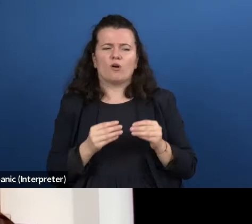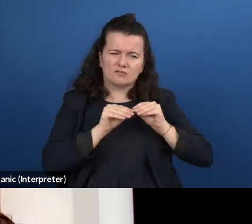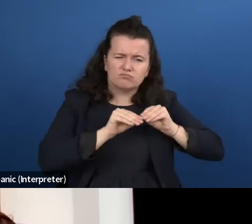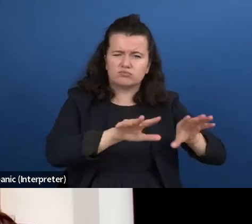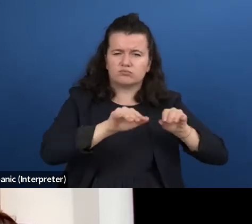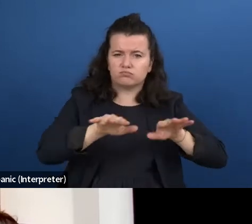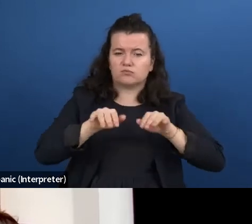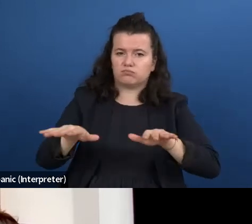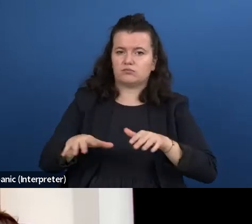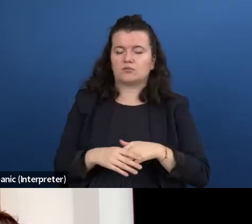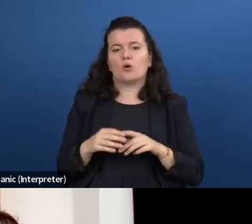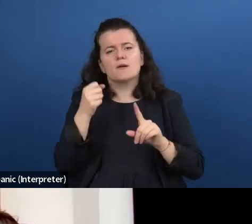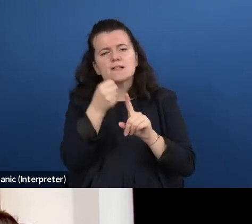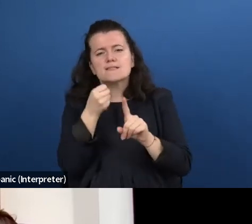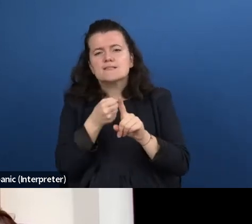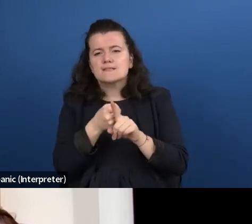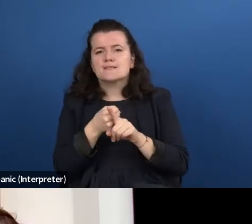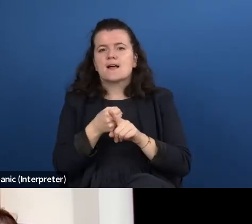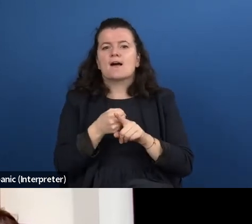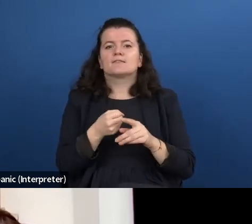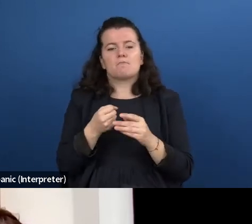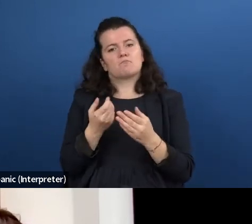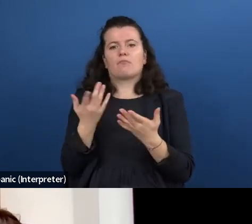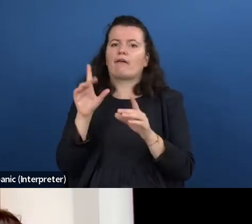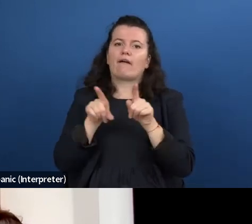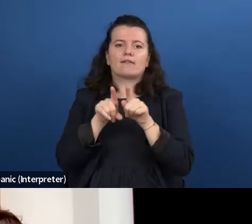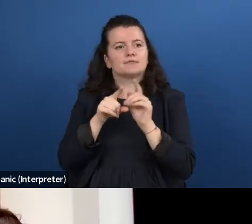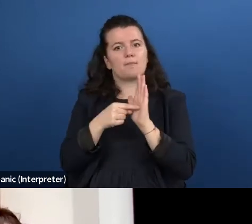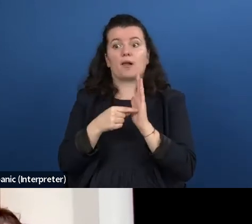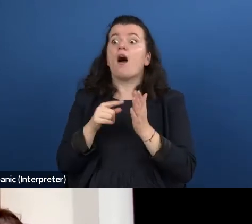because currently in Spain there is a debate